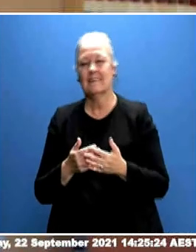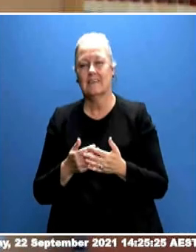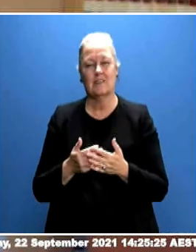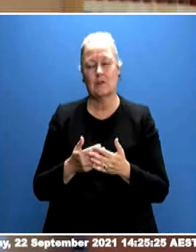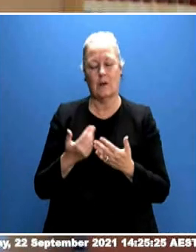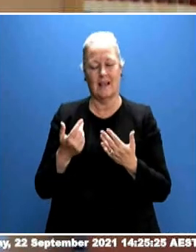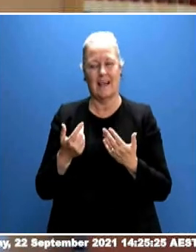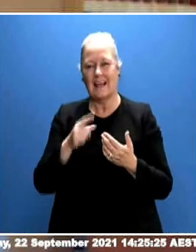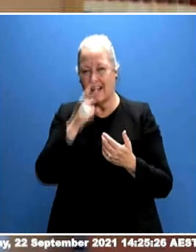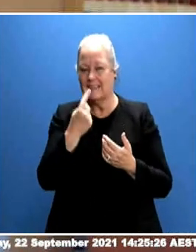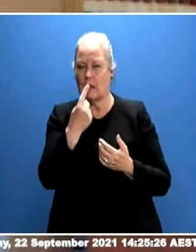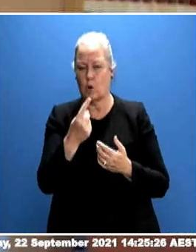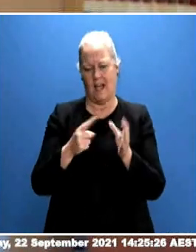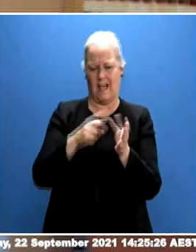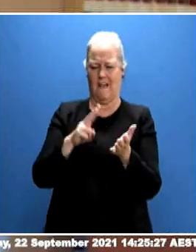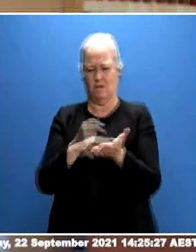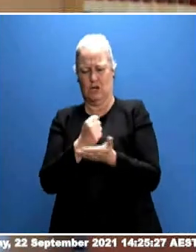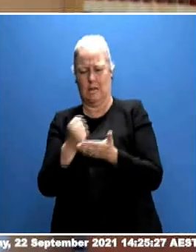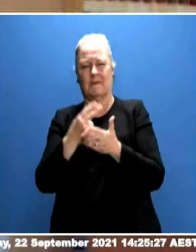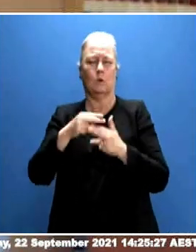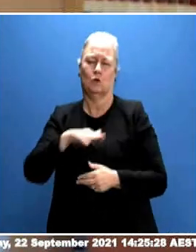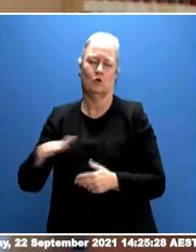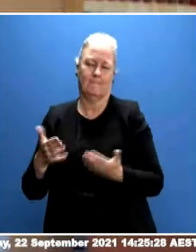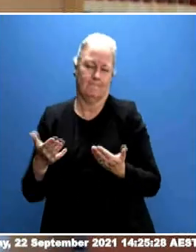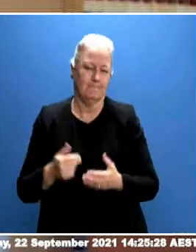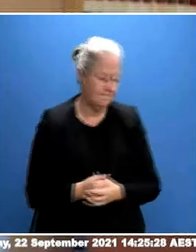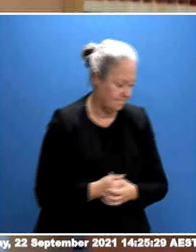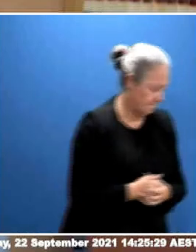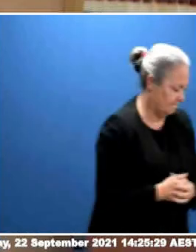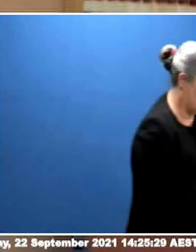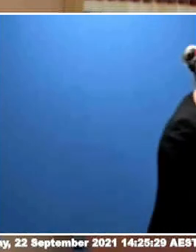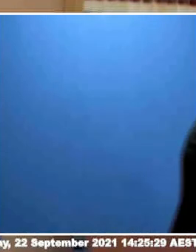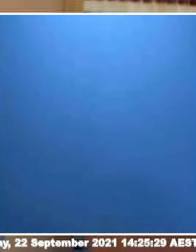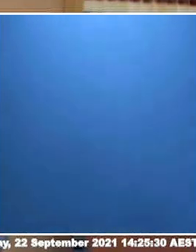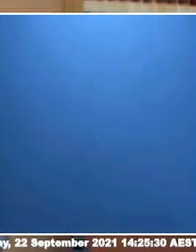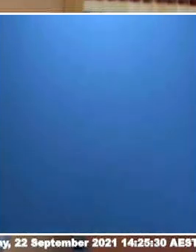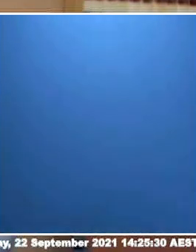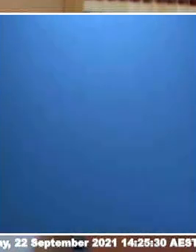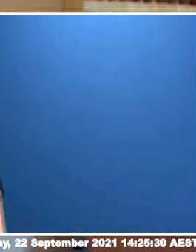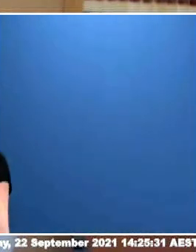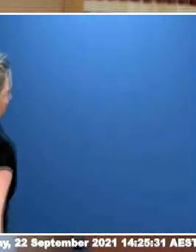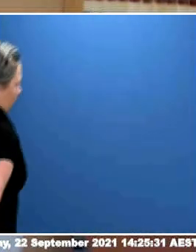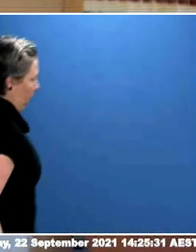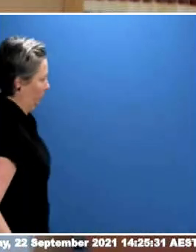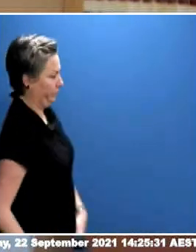formula for the children. All right. Can I take you to paragraph 44 of your statement, because you deal there with